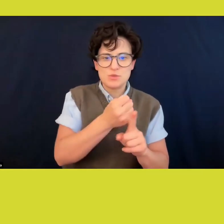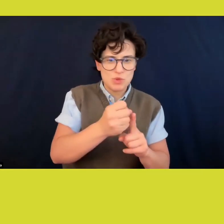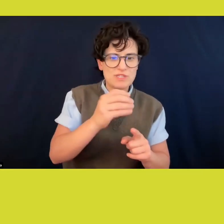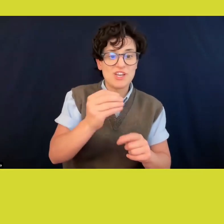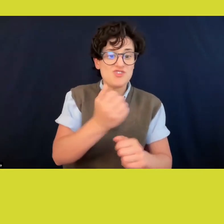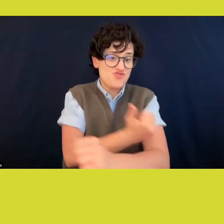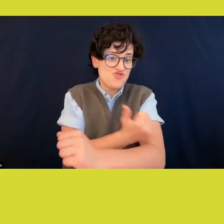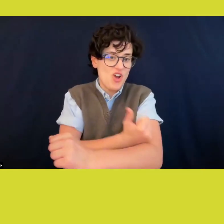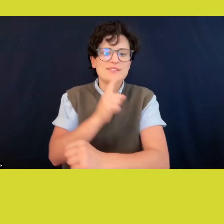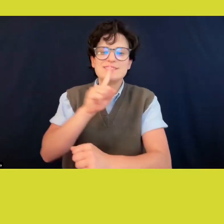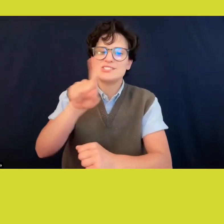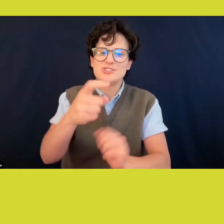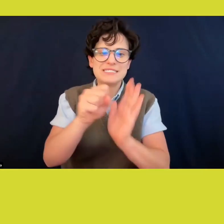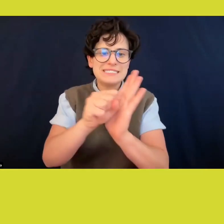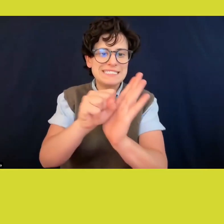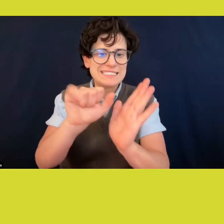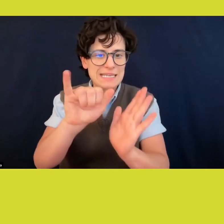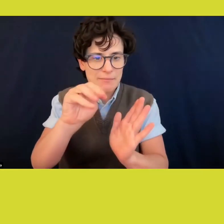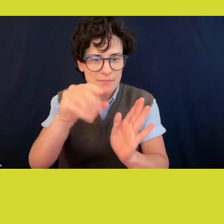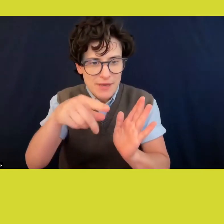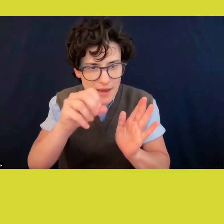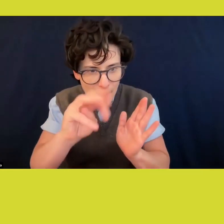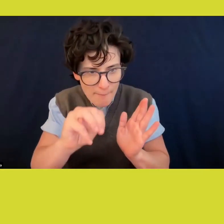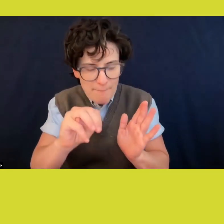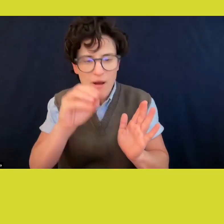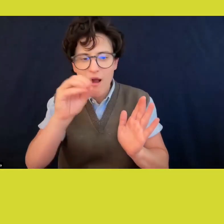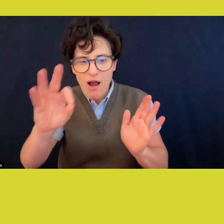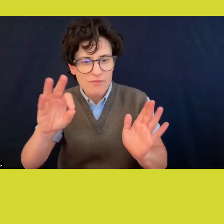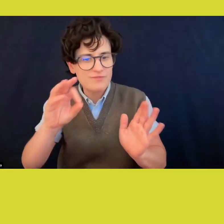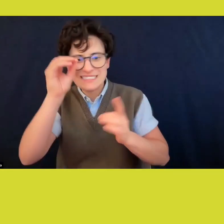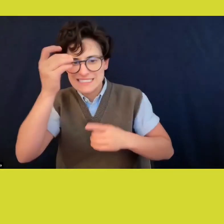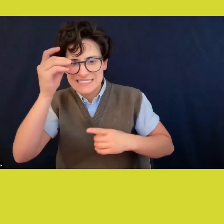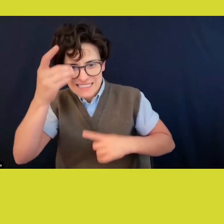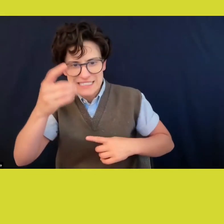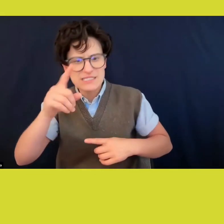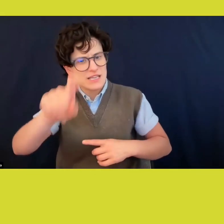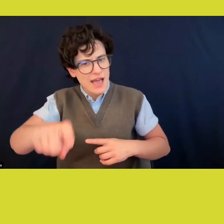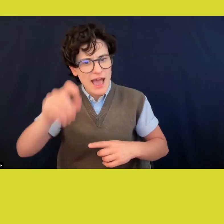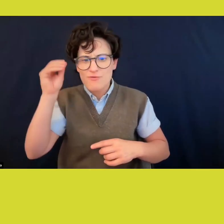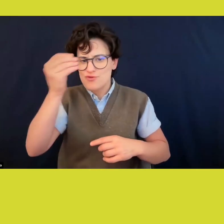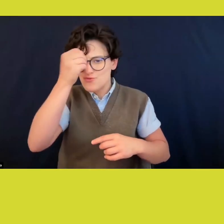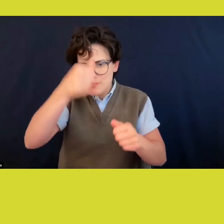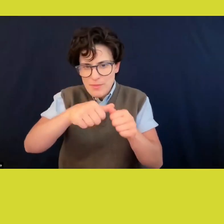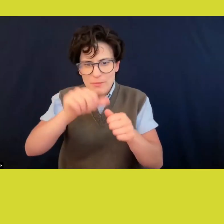people are people individual individual has a backstory no backstory is the same no one just said i